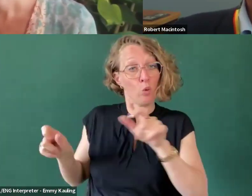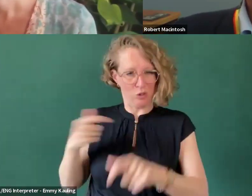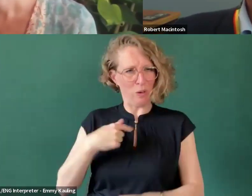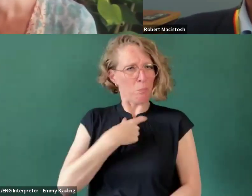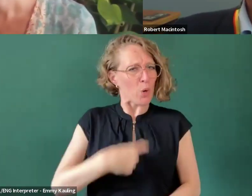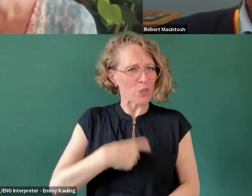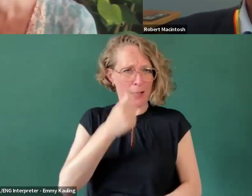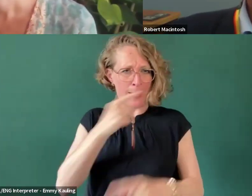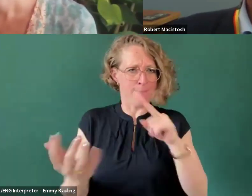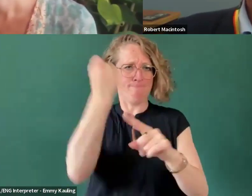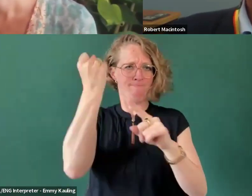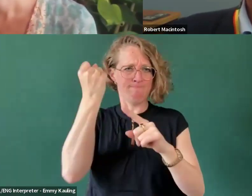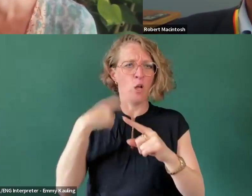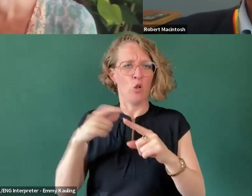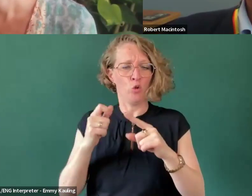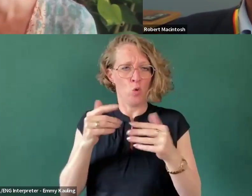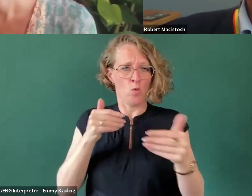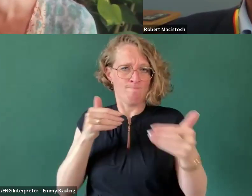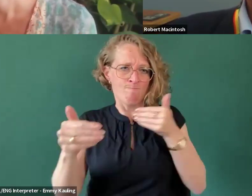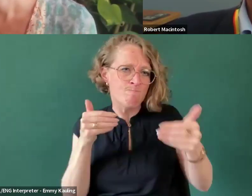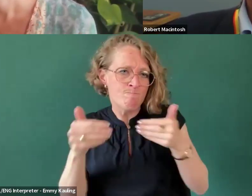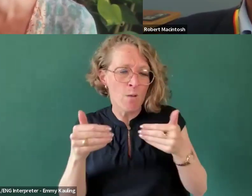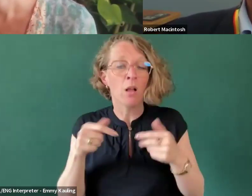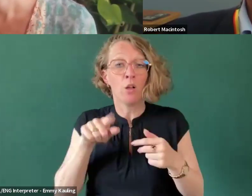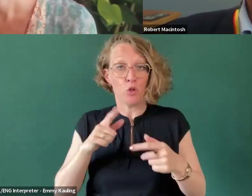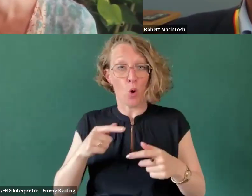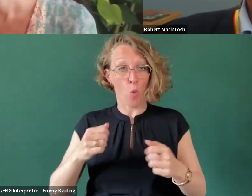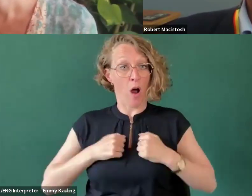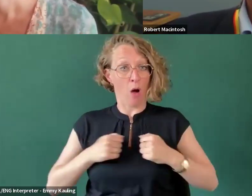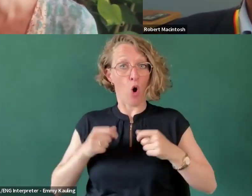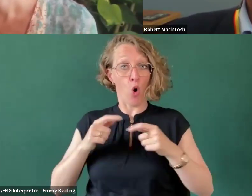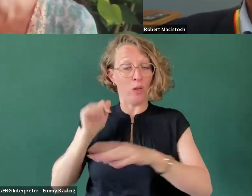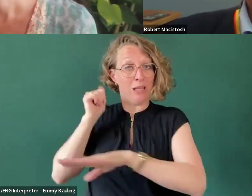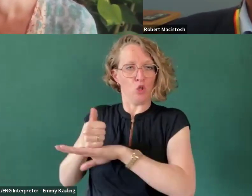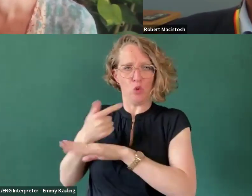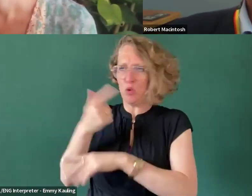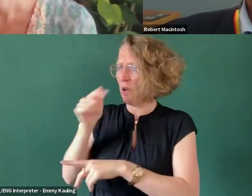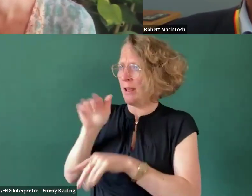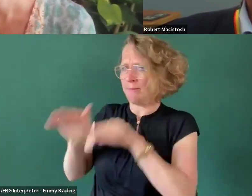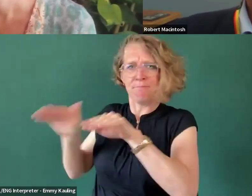account for that. We could for example come back to our own institution and run a briefing session